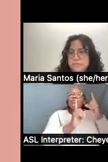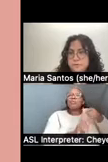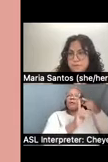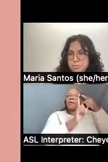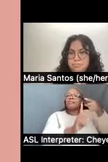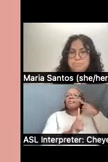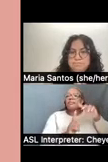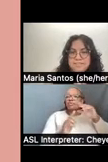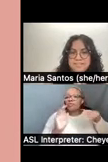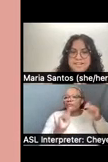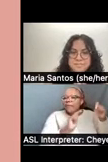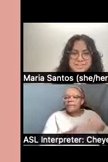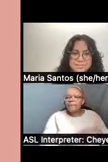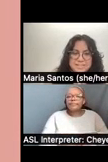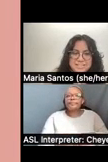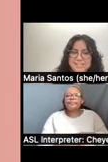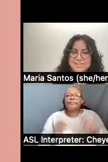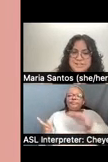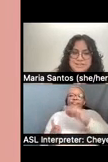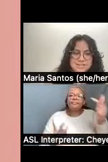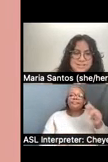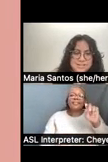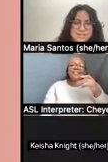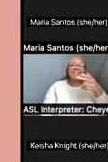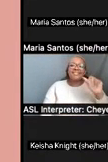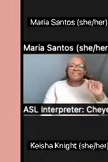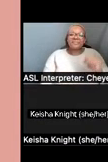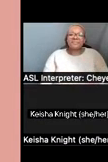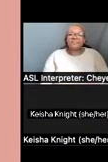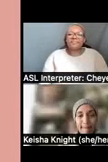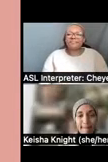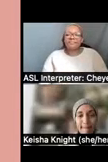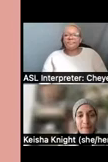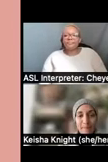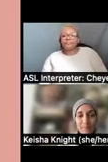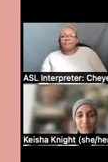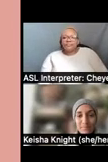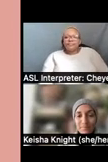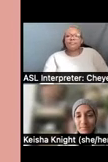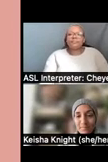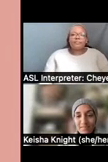objective of your film. I will pass it back to Keisha. Thanks, Maria.